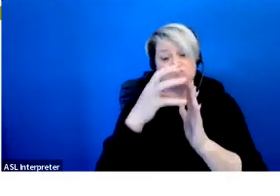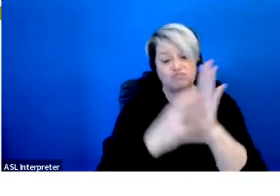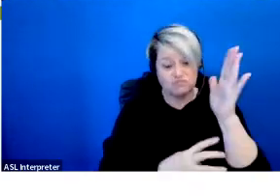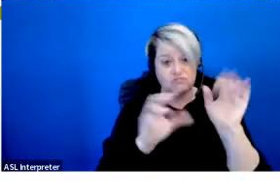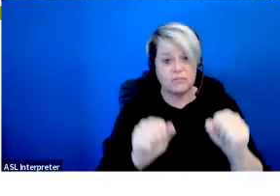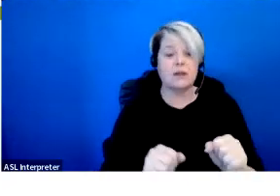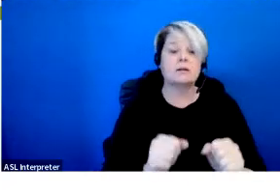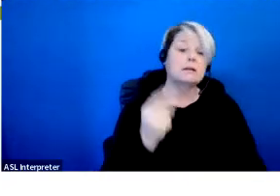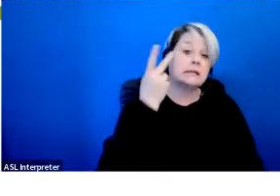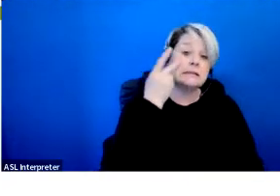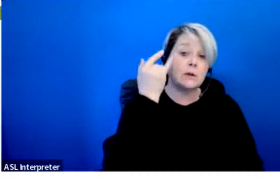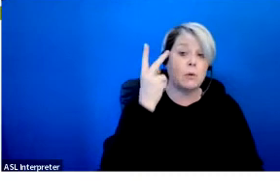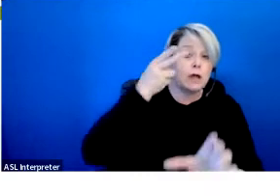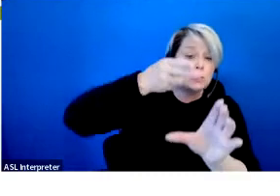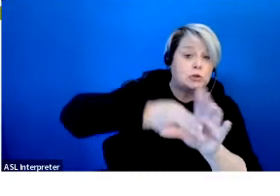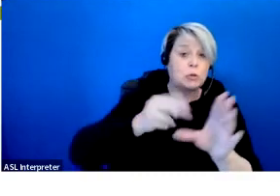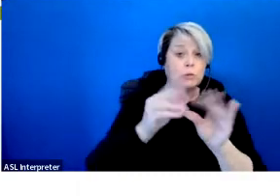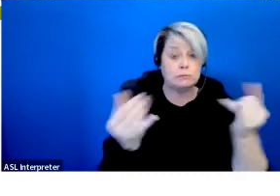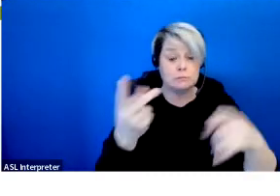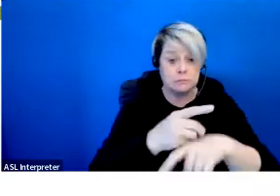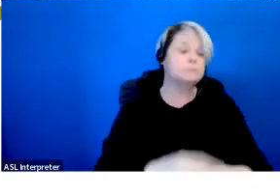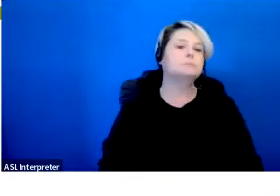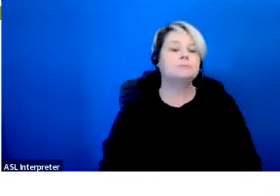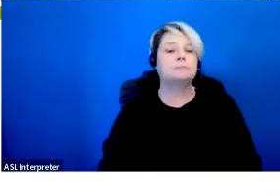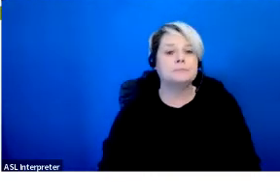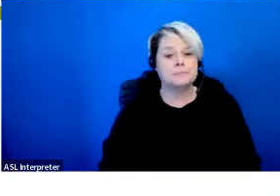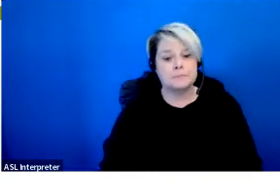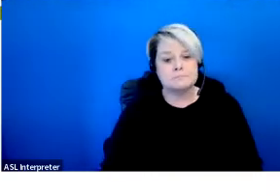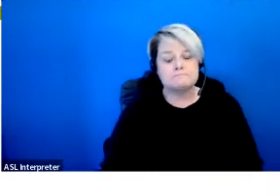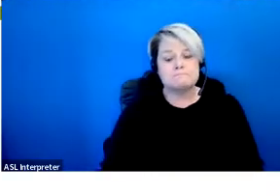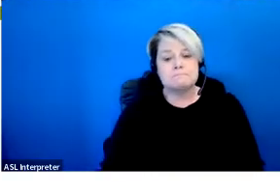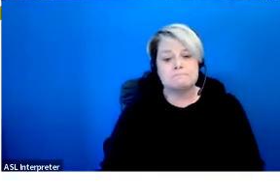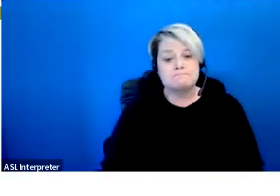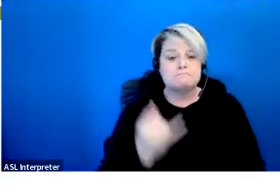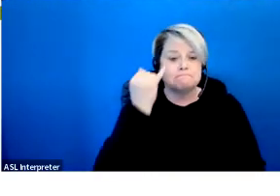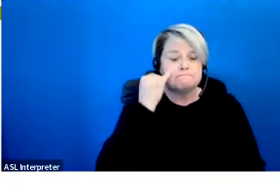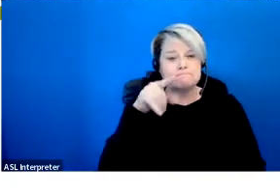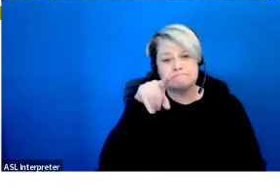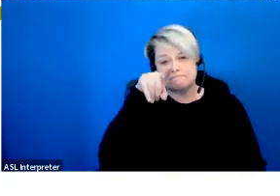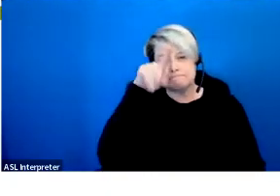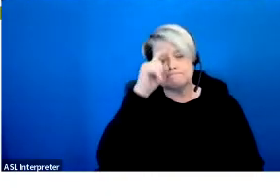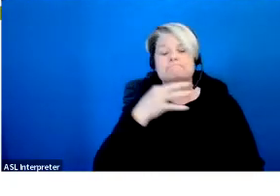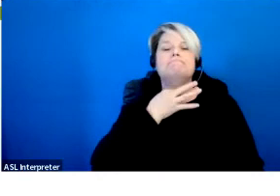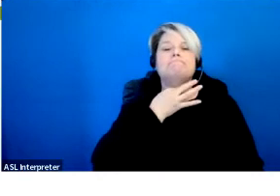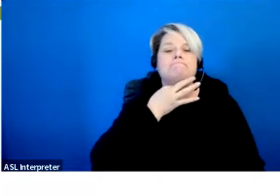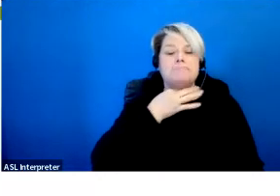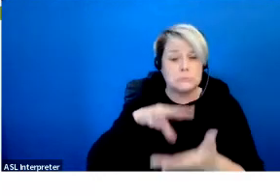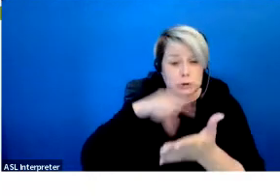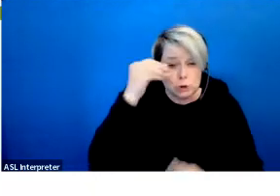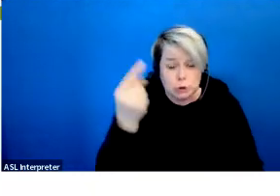introduce yourself right now. You can put your name andle organization and any err information you would like to share and what brings you to the webinar